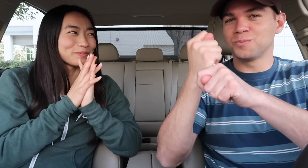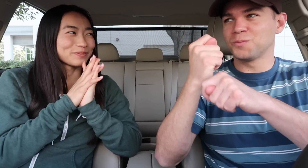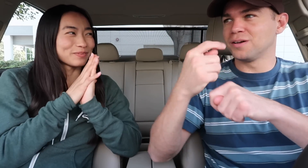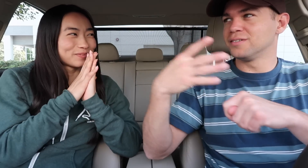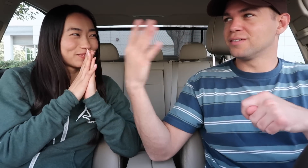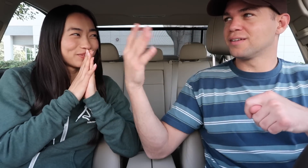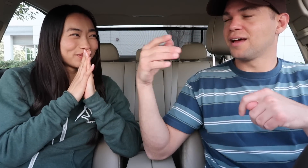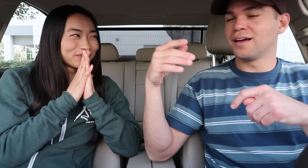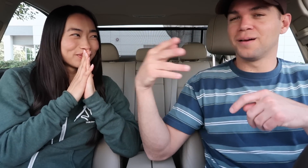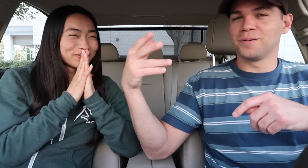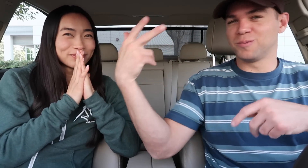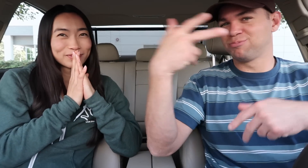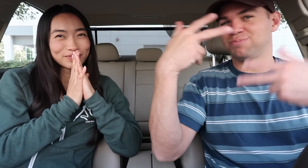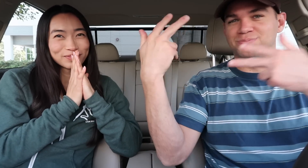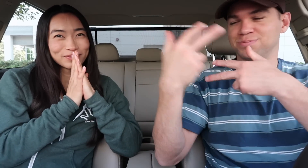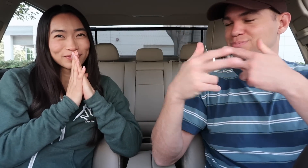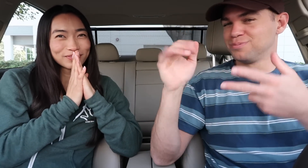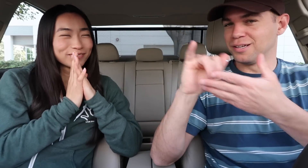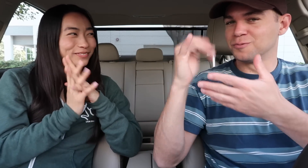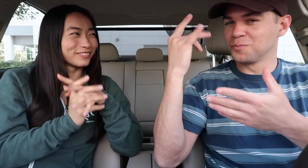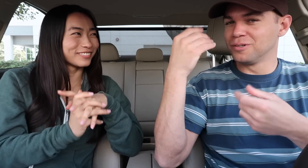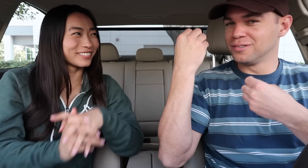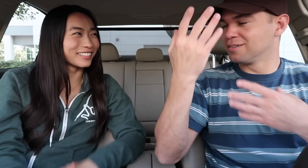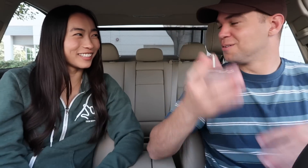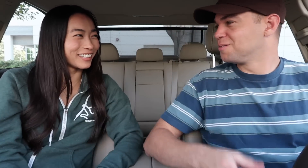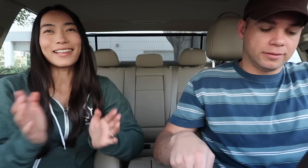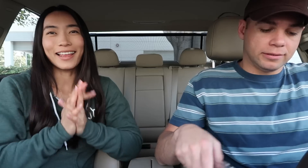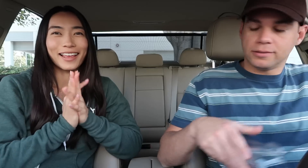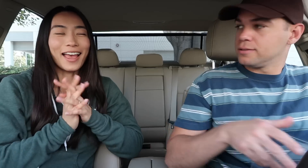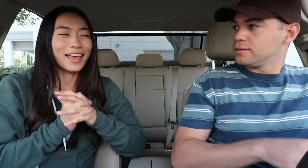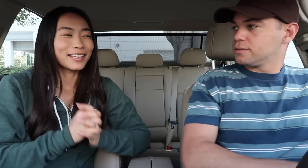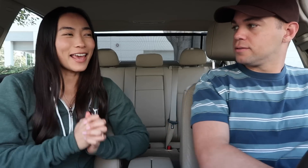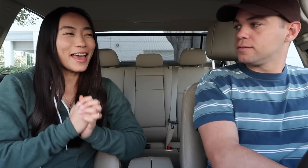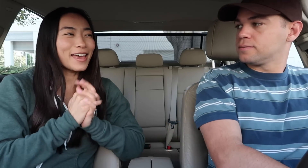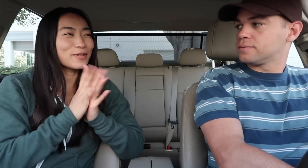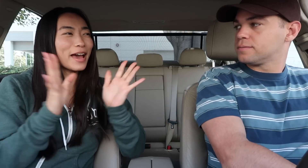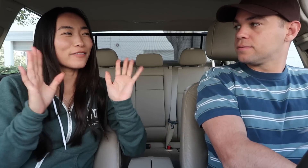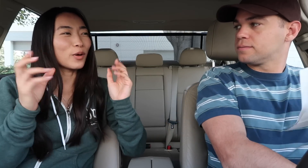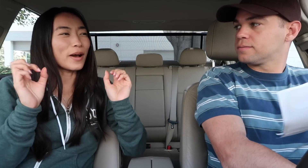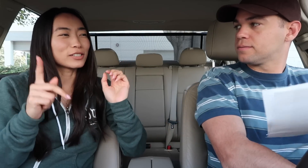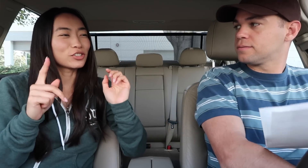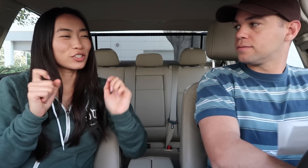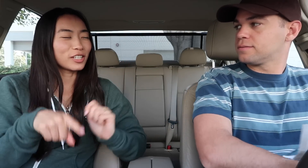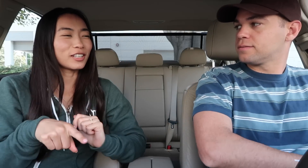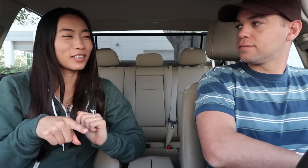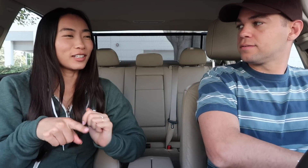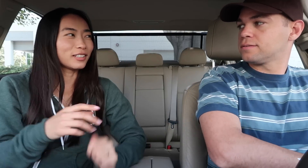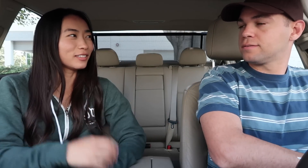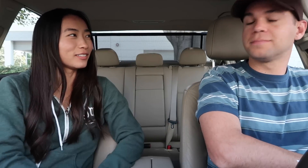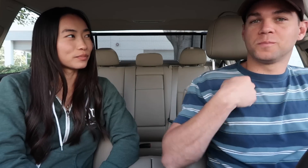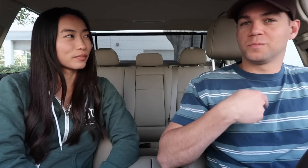trucks driving by that's why to let you know yay! we have a question